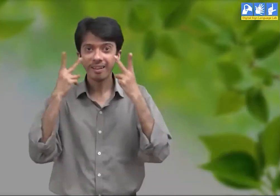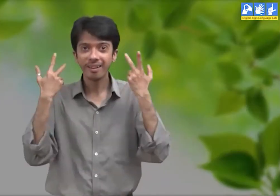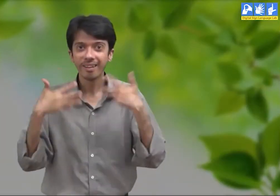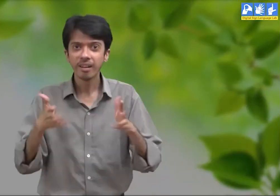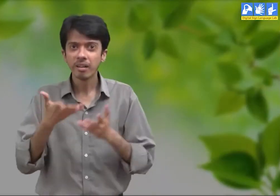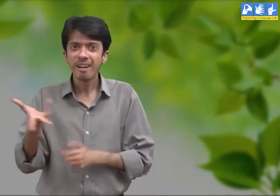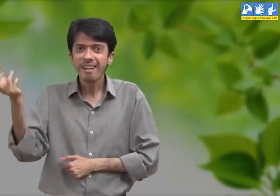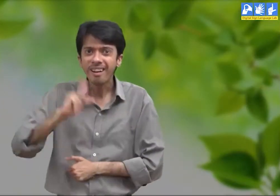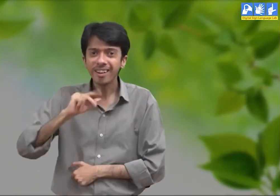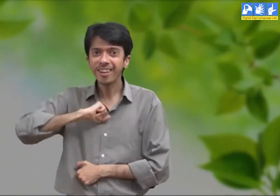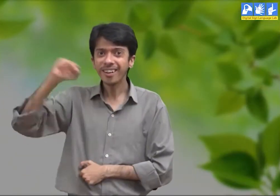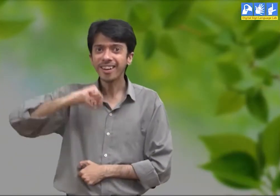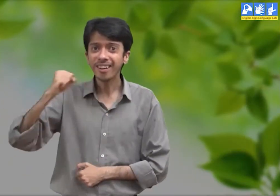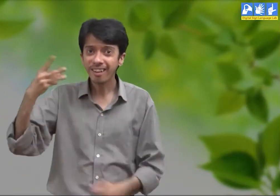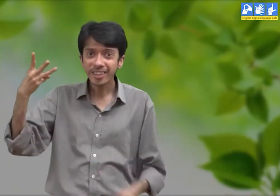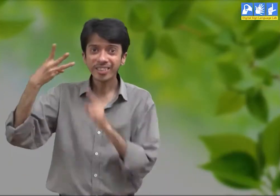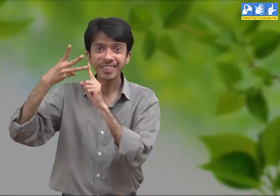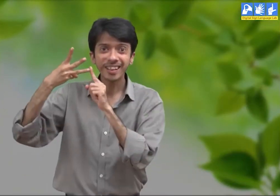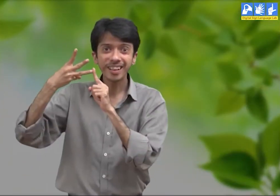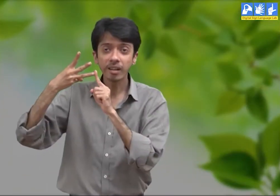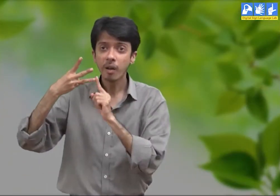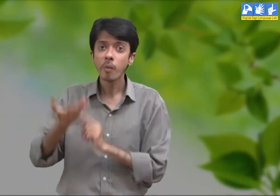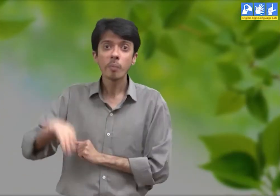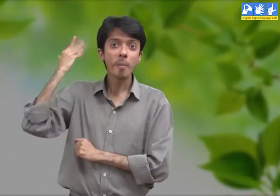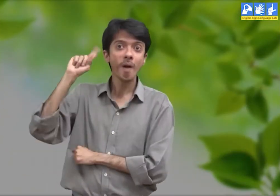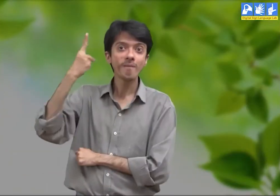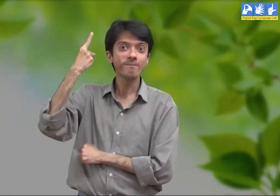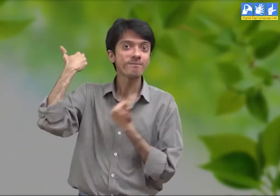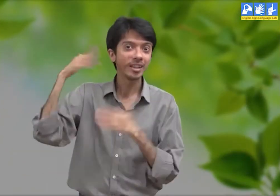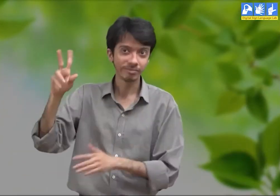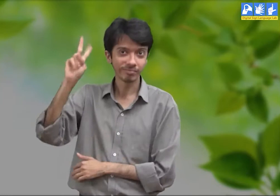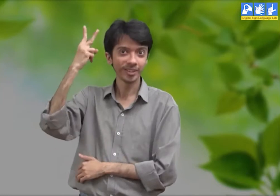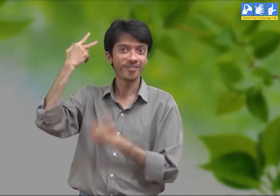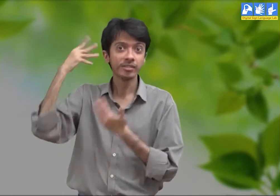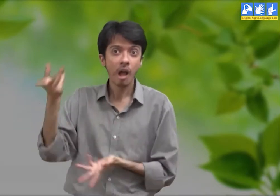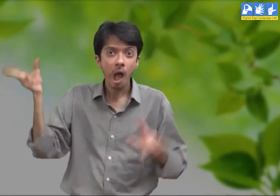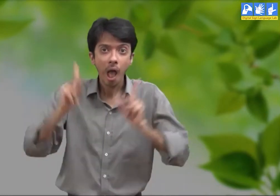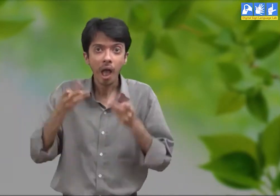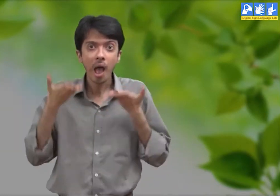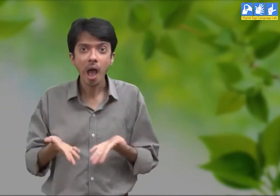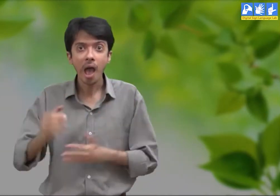Did you see that? This was another movement to save the trees.